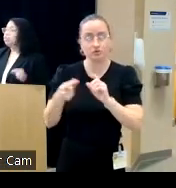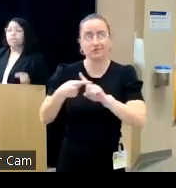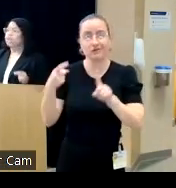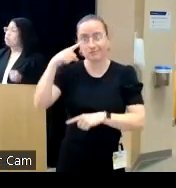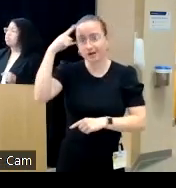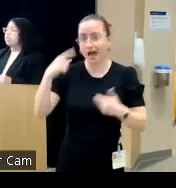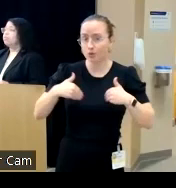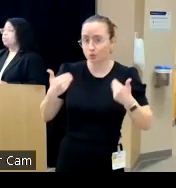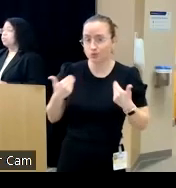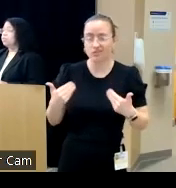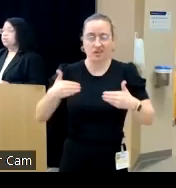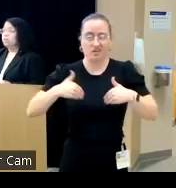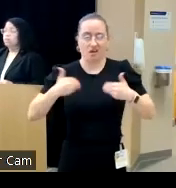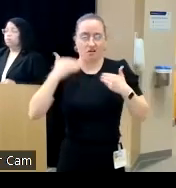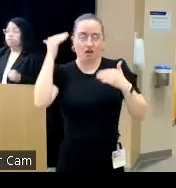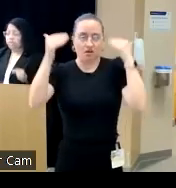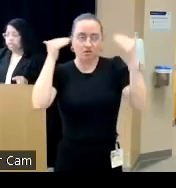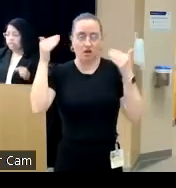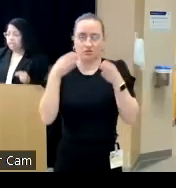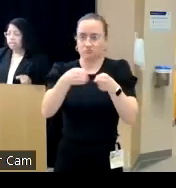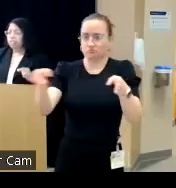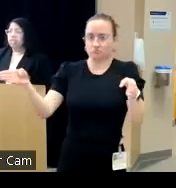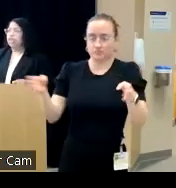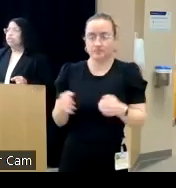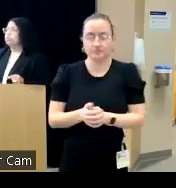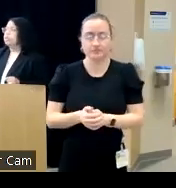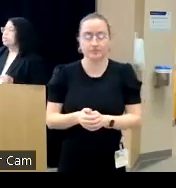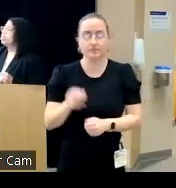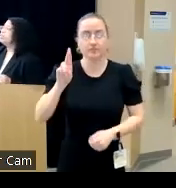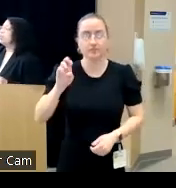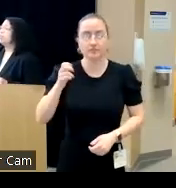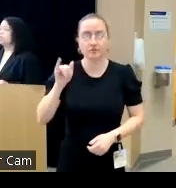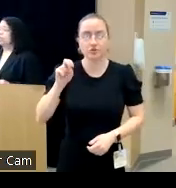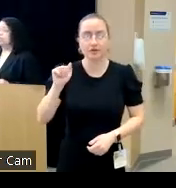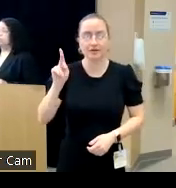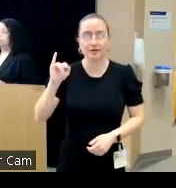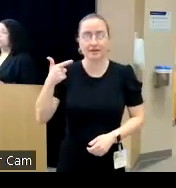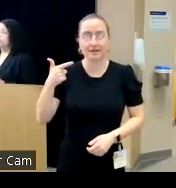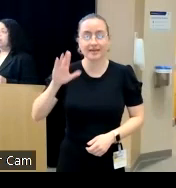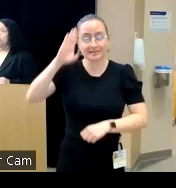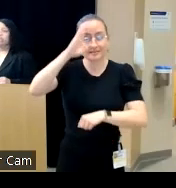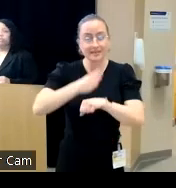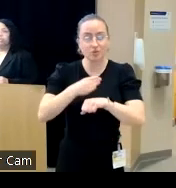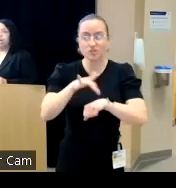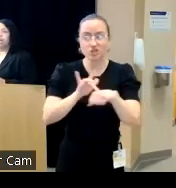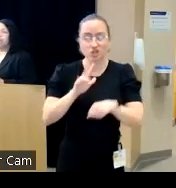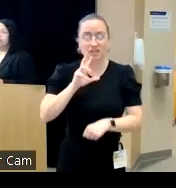adults really Across the Life Course Regina King's son was in his early 30s when he died by Suicide